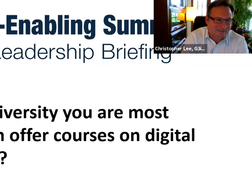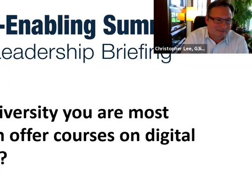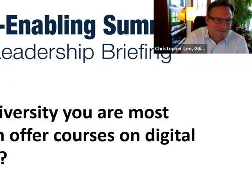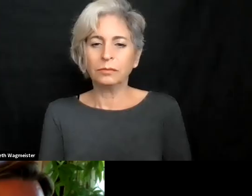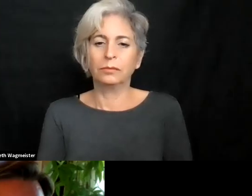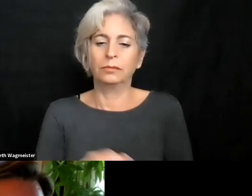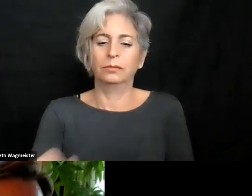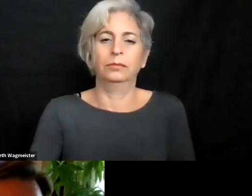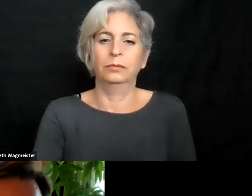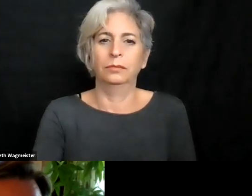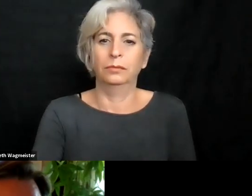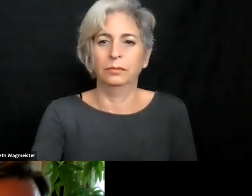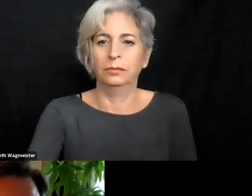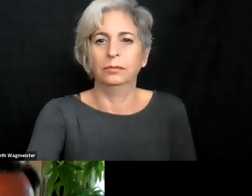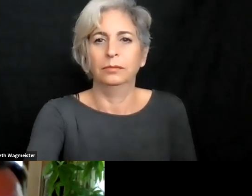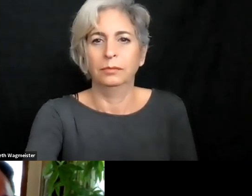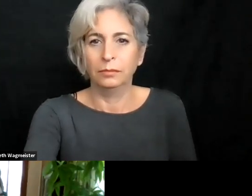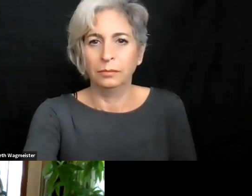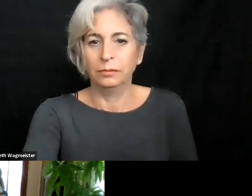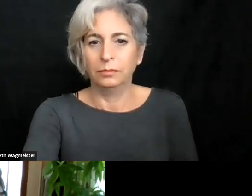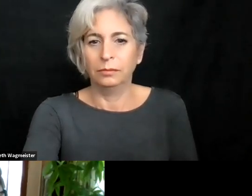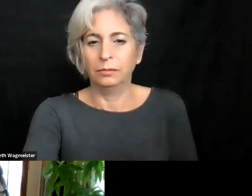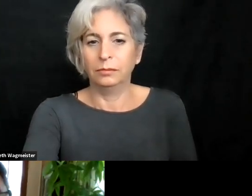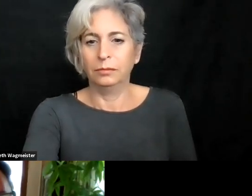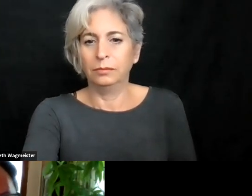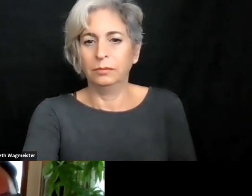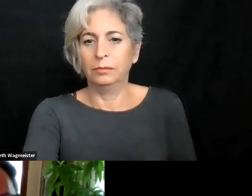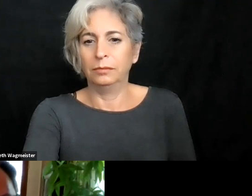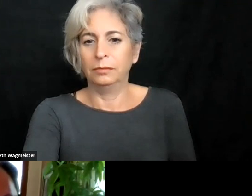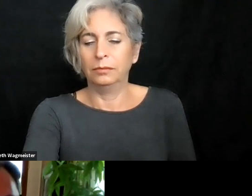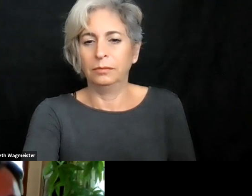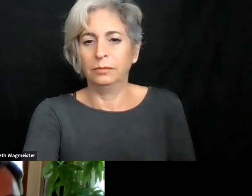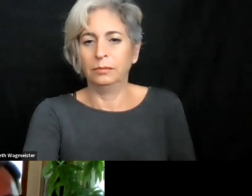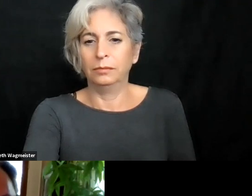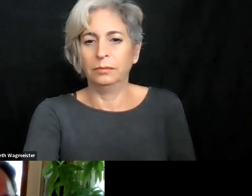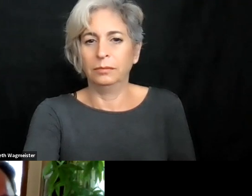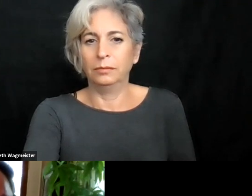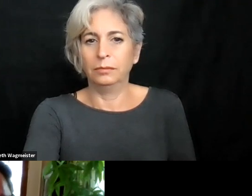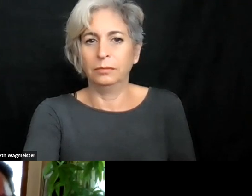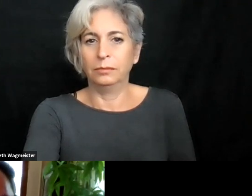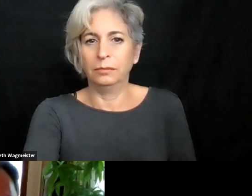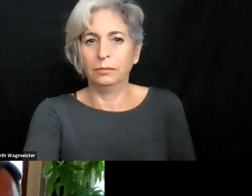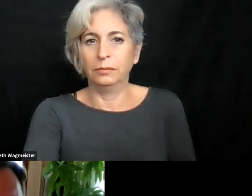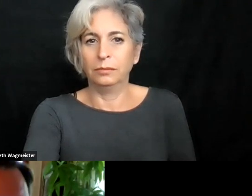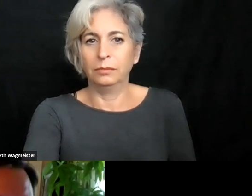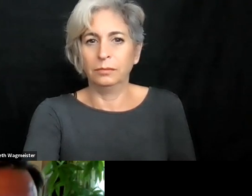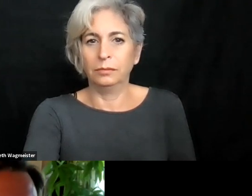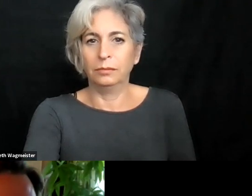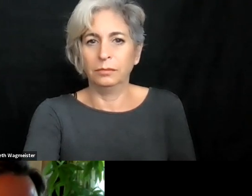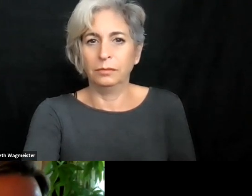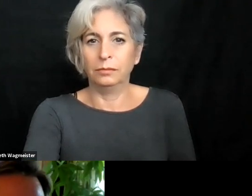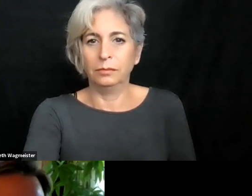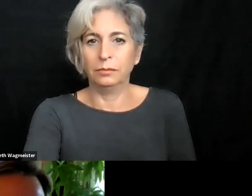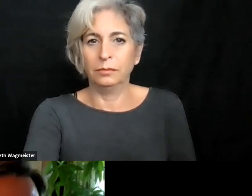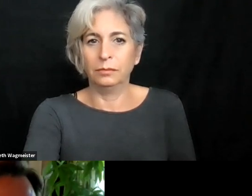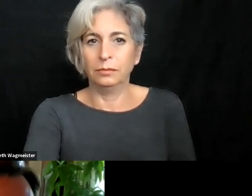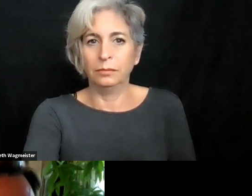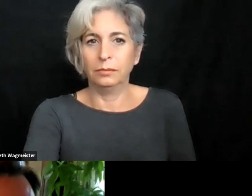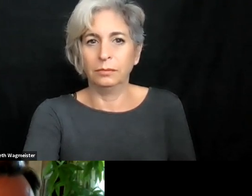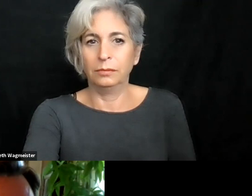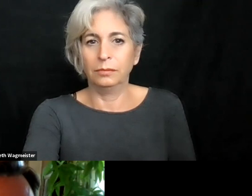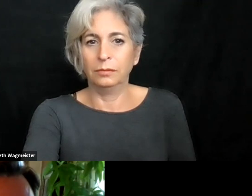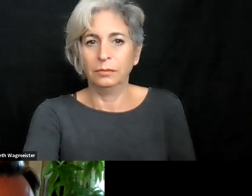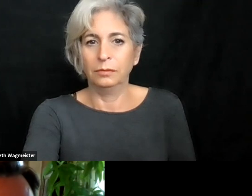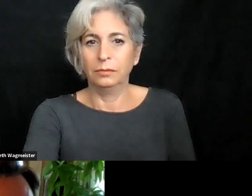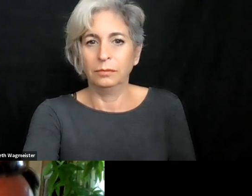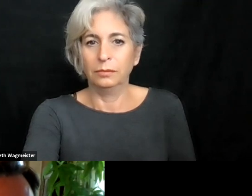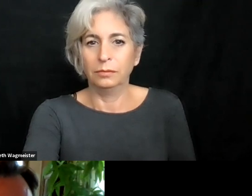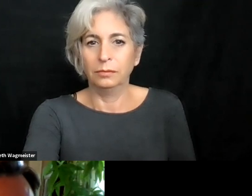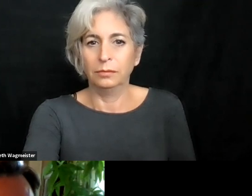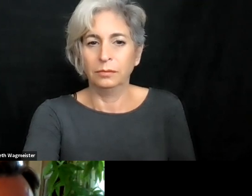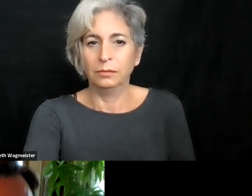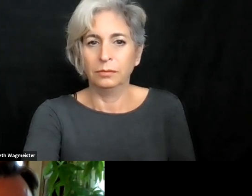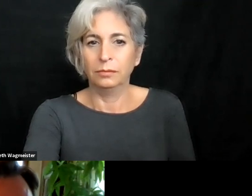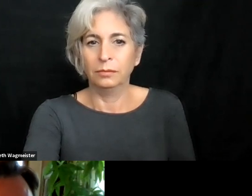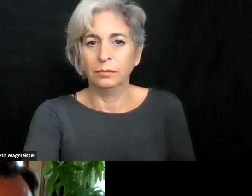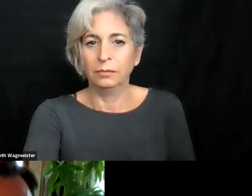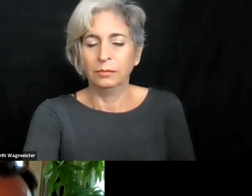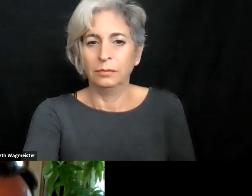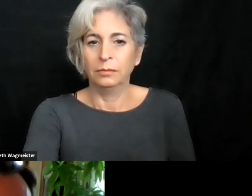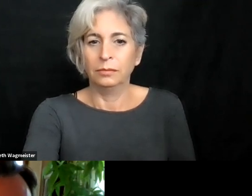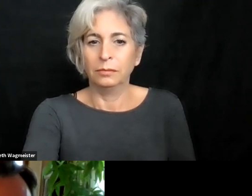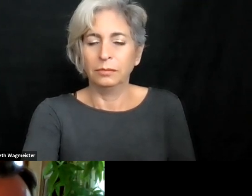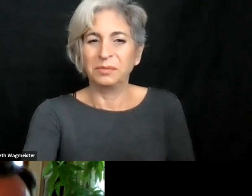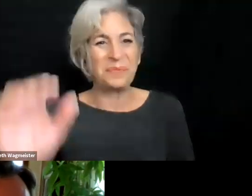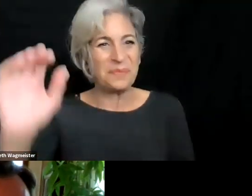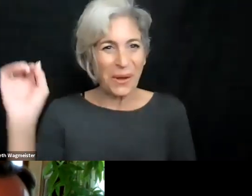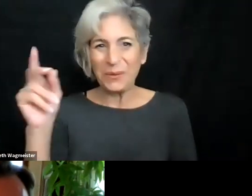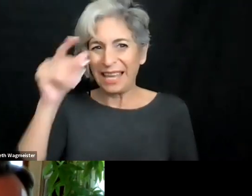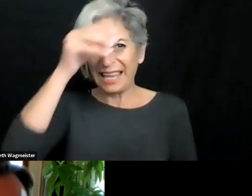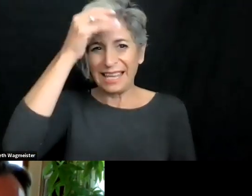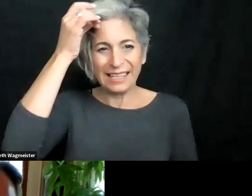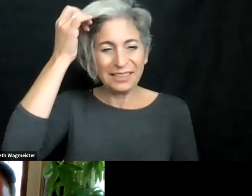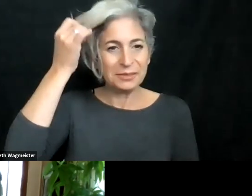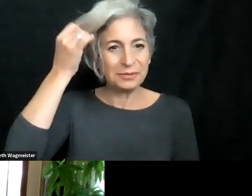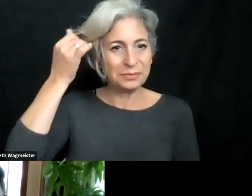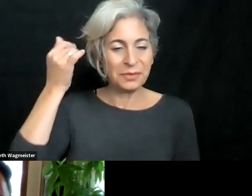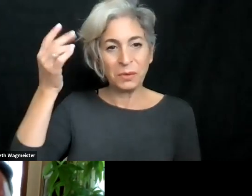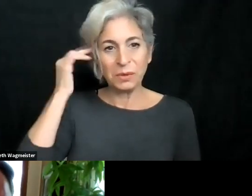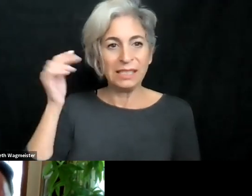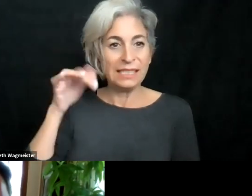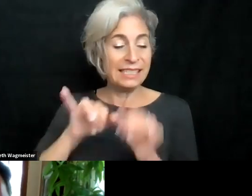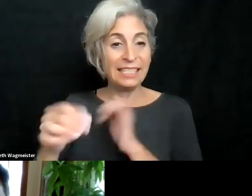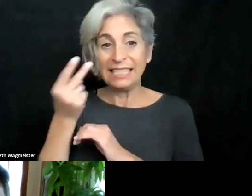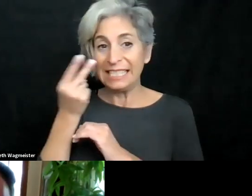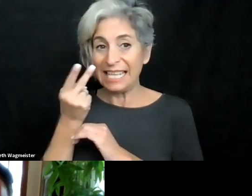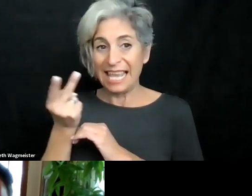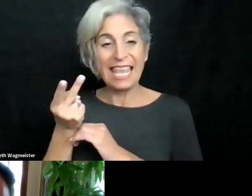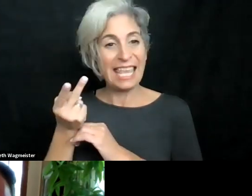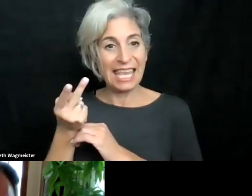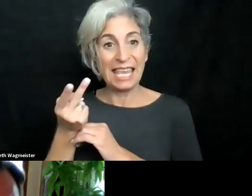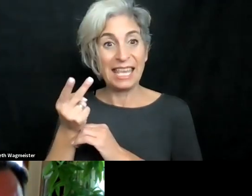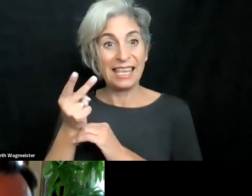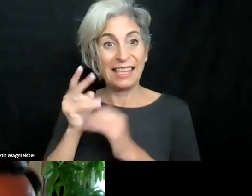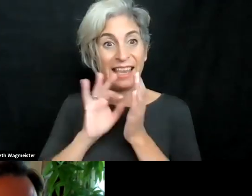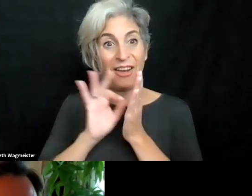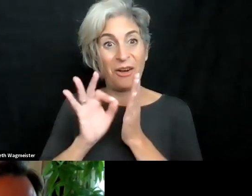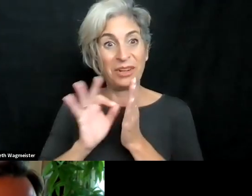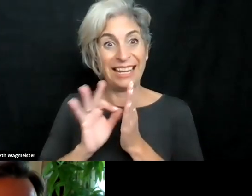going. It's still going.